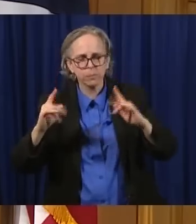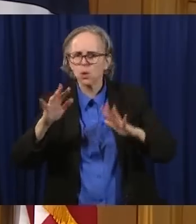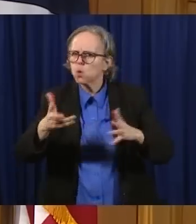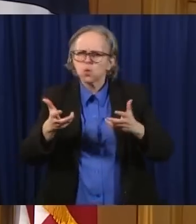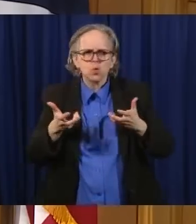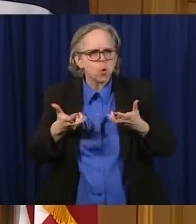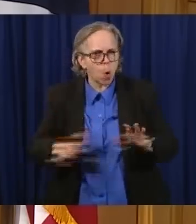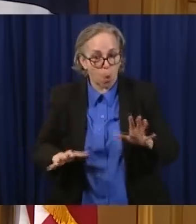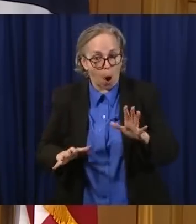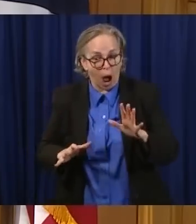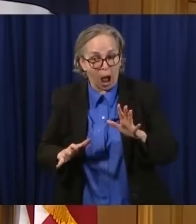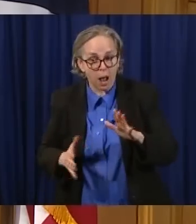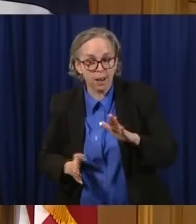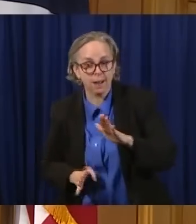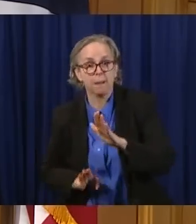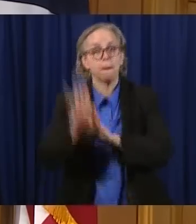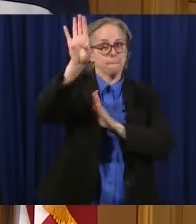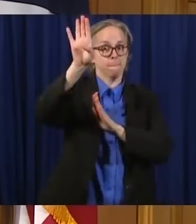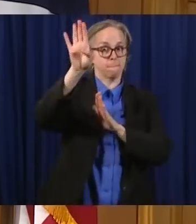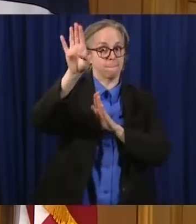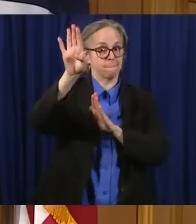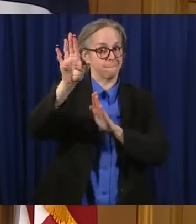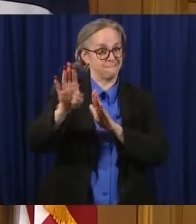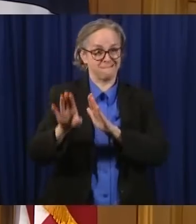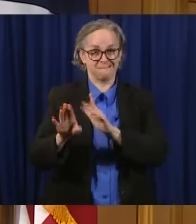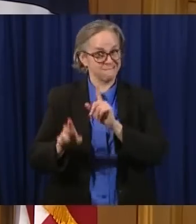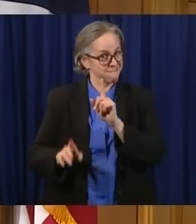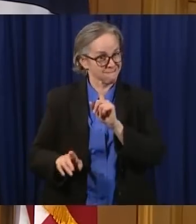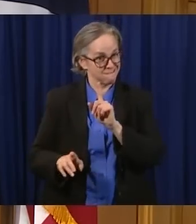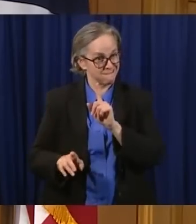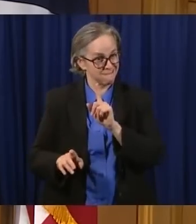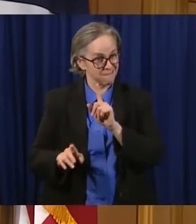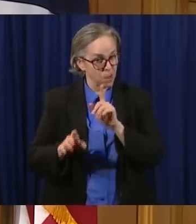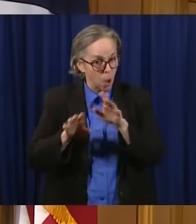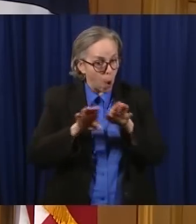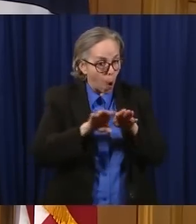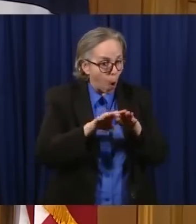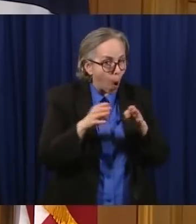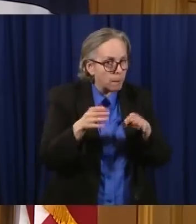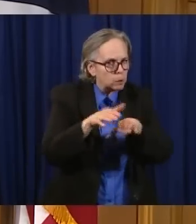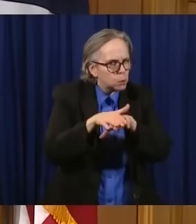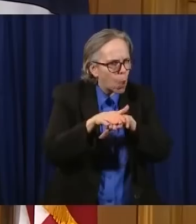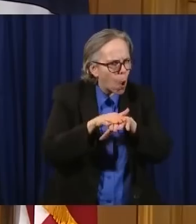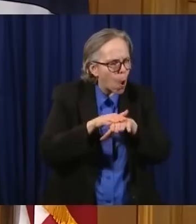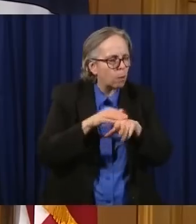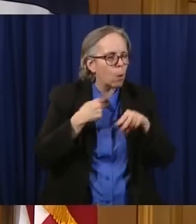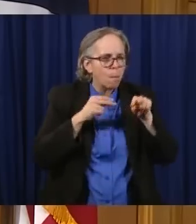WE WILL VAST HAVE THE ABILITY. WE HOPE TOP START GOING DOWN BUT WE CERTAINLY DO NOT WANT TO